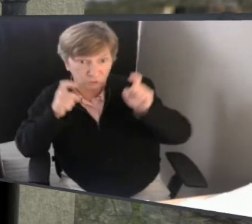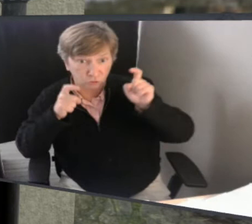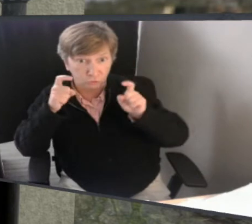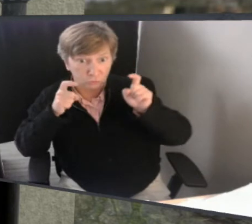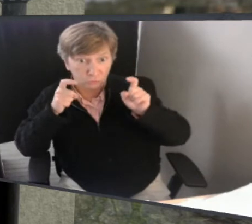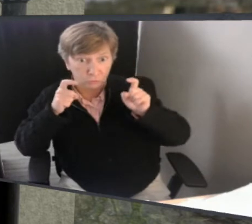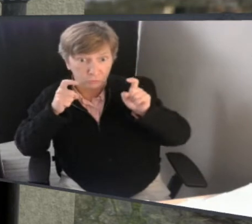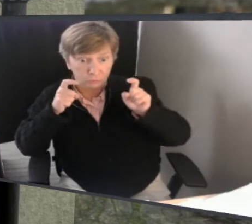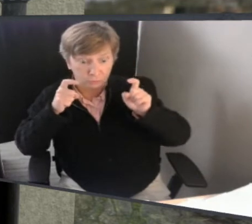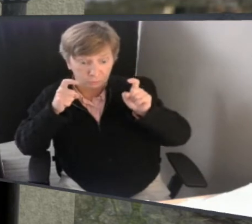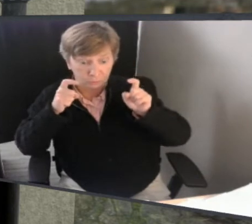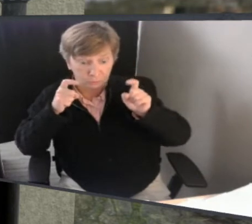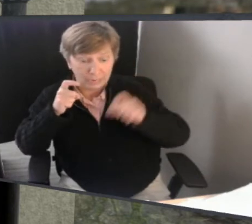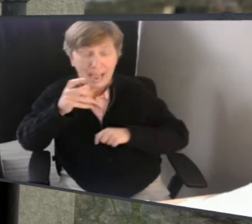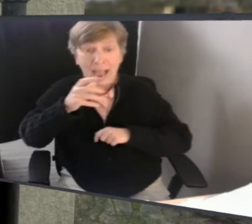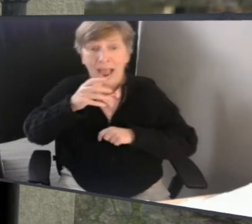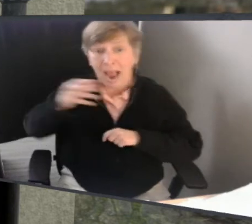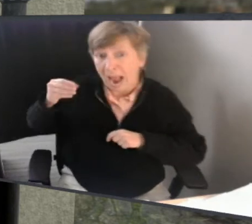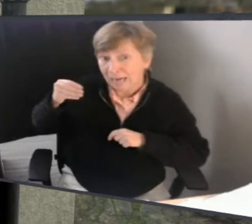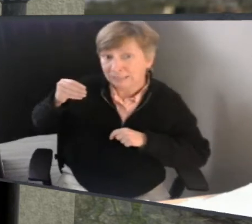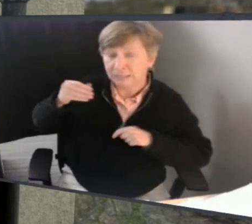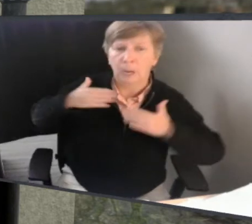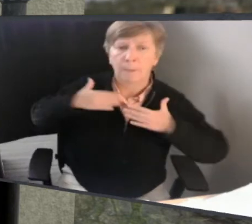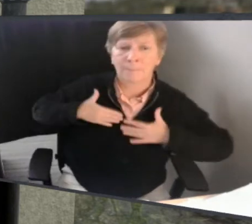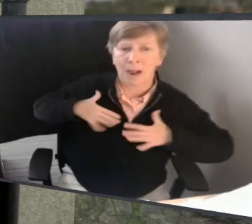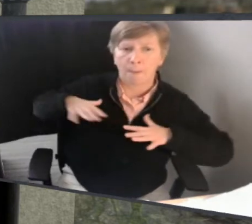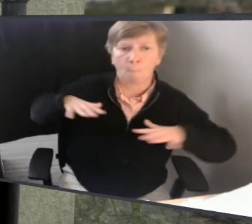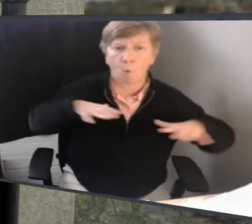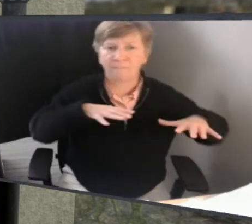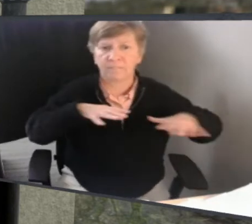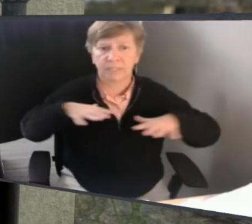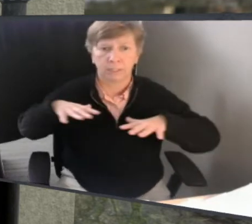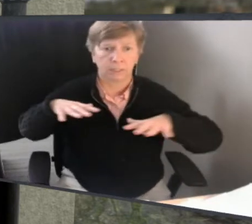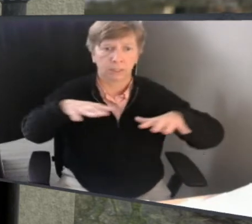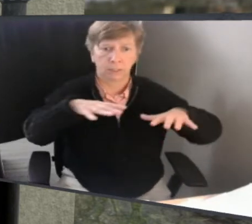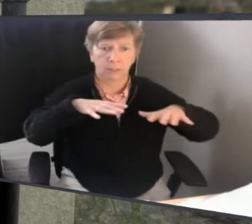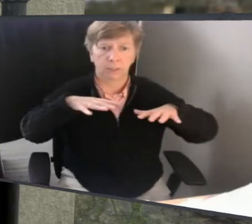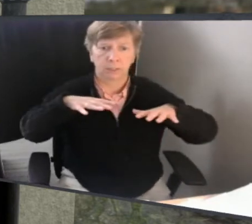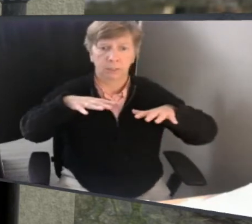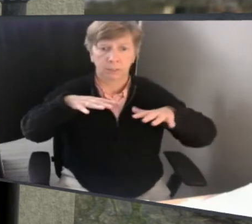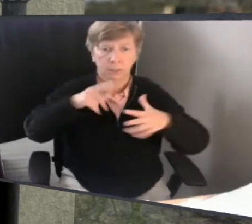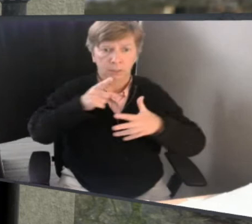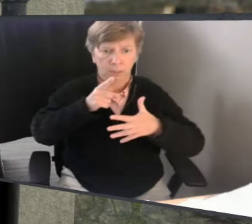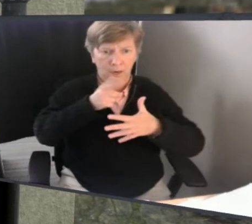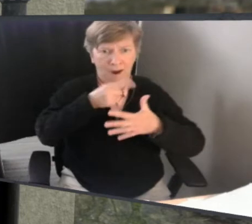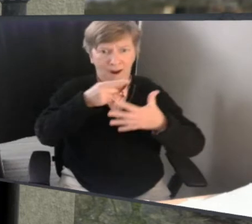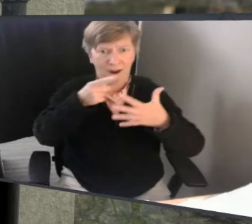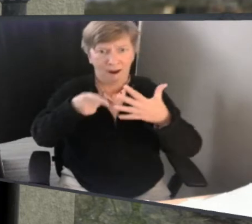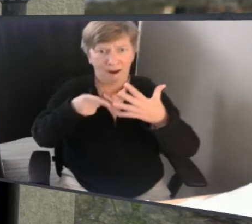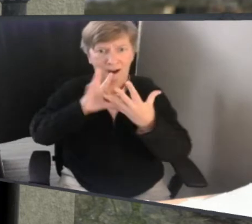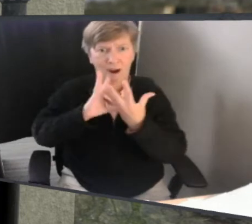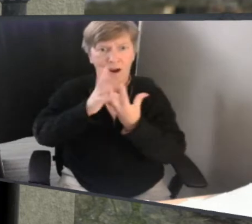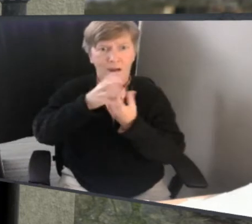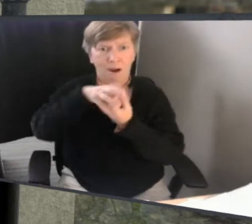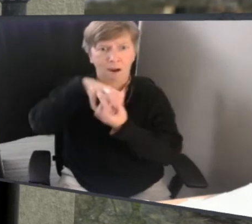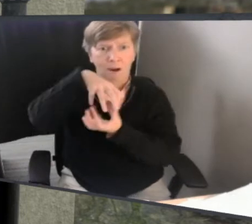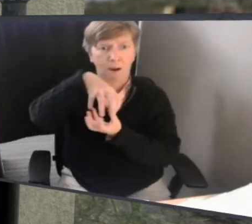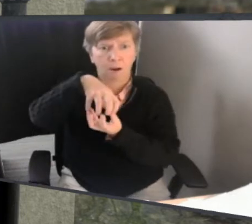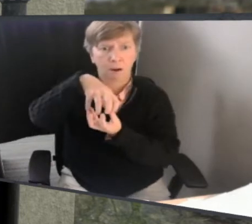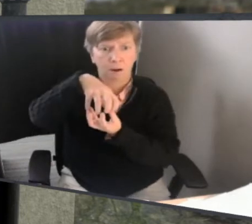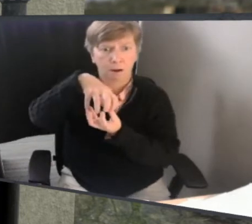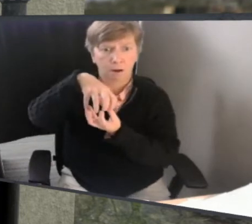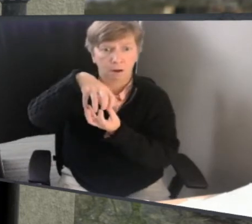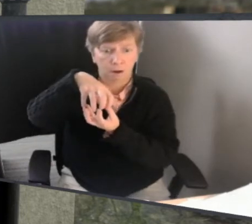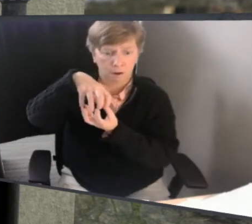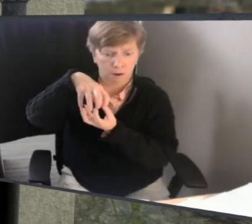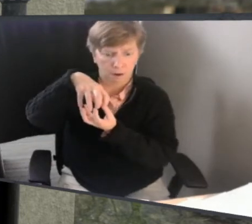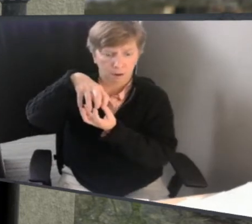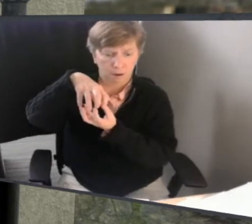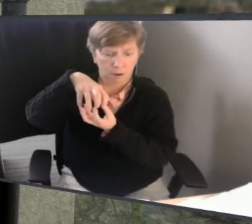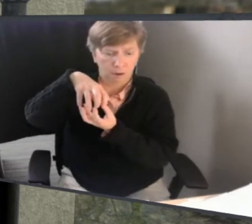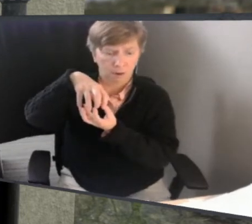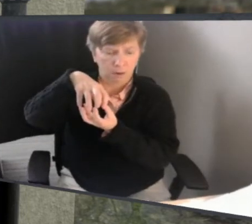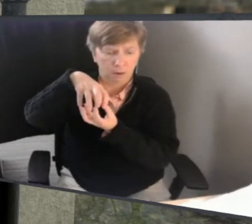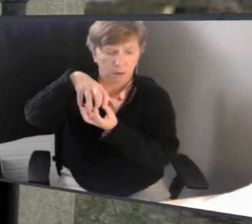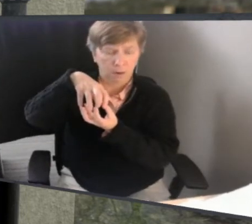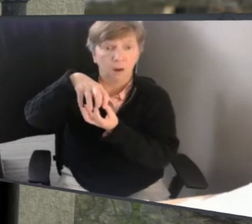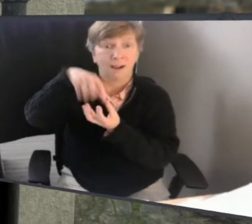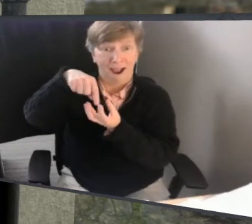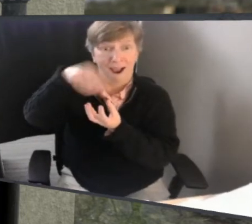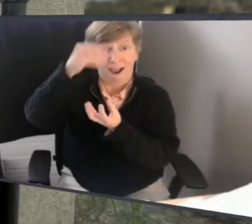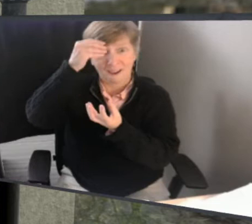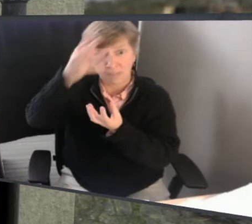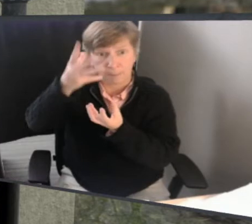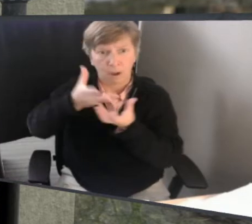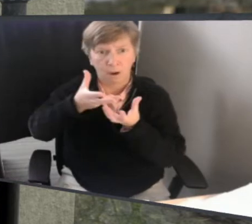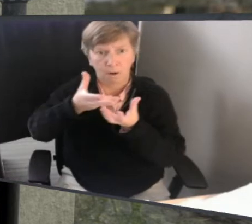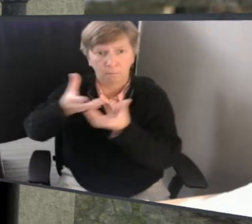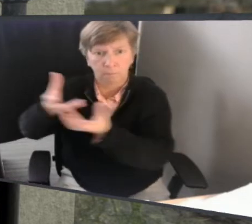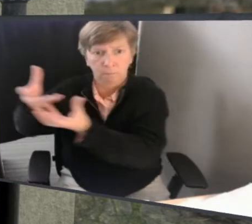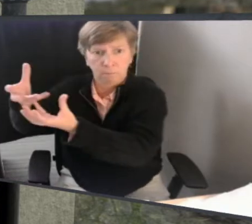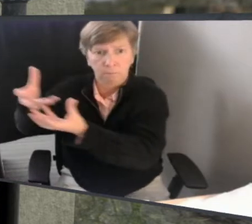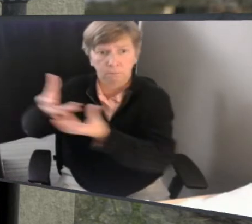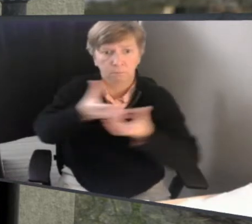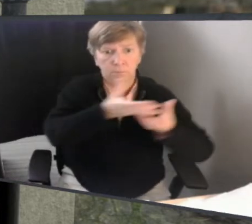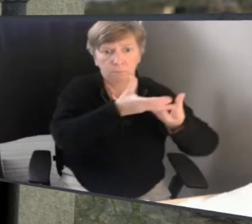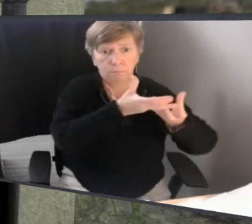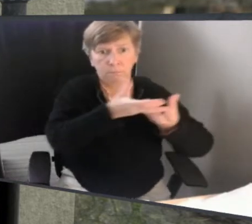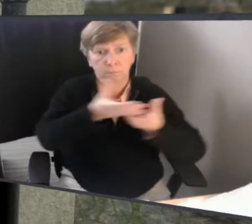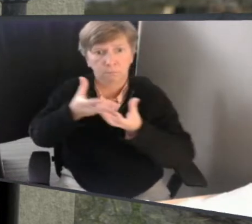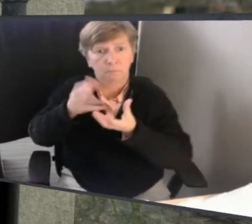well as facial expressions, and body movements. All those five things I listed come together to comprise